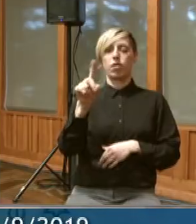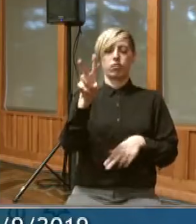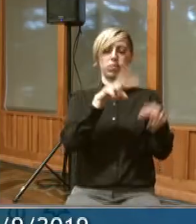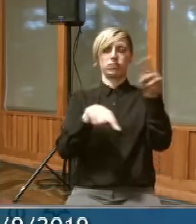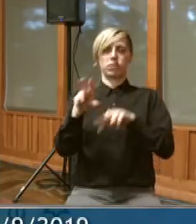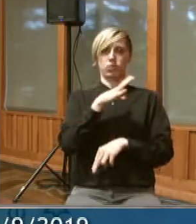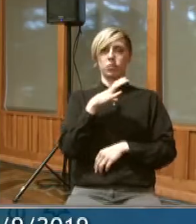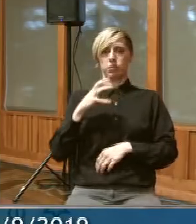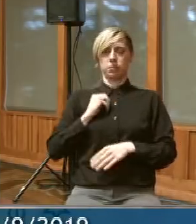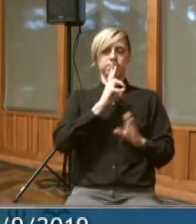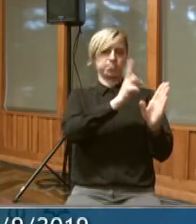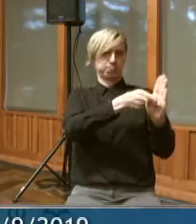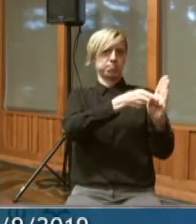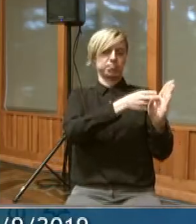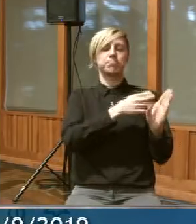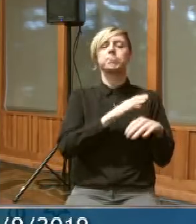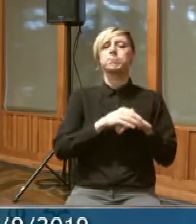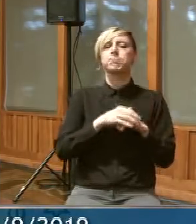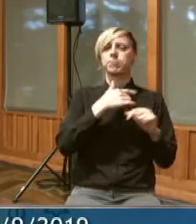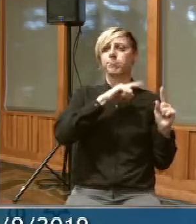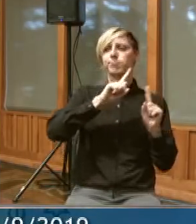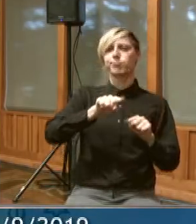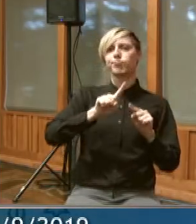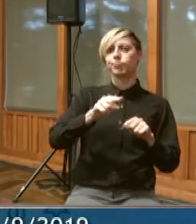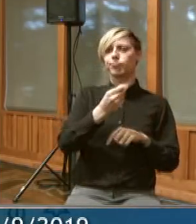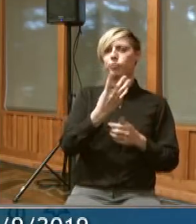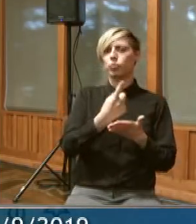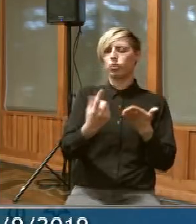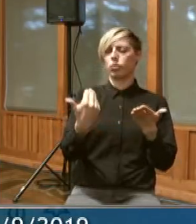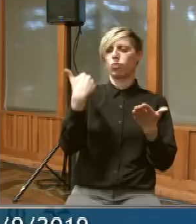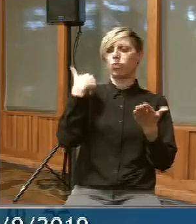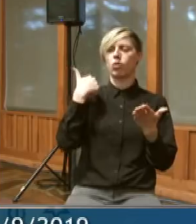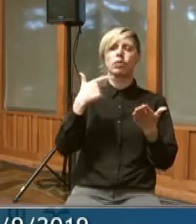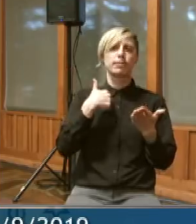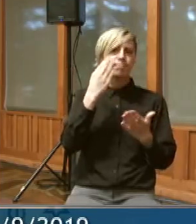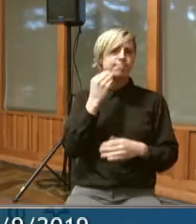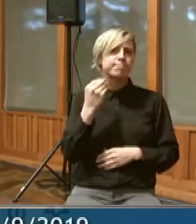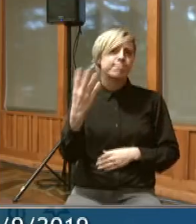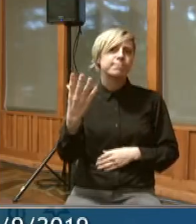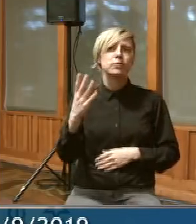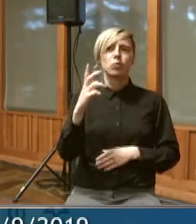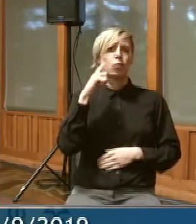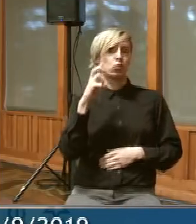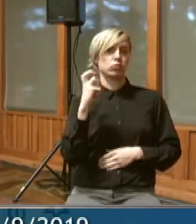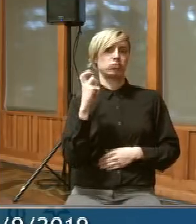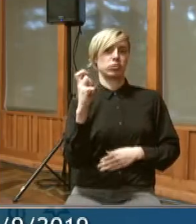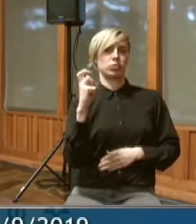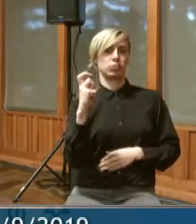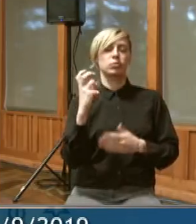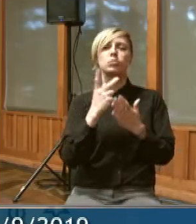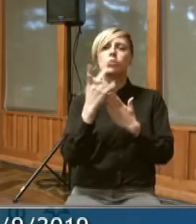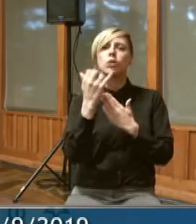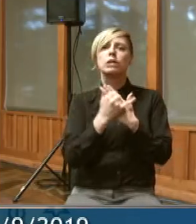I'M HOB STRIEWBL, COMMUNITY DIRECTOR AT APANO. I SERVE ON THE HOUSING BOND OVERSIGHT COMMITTEE.